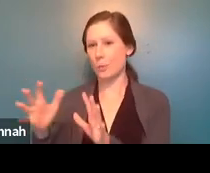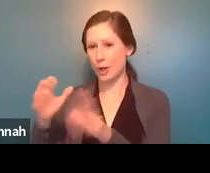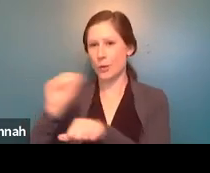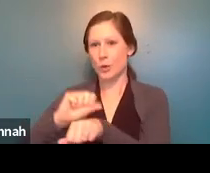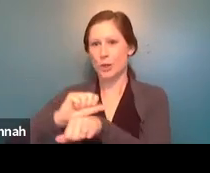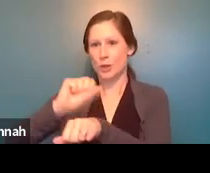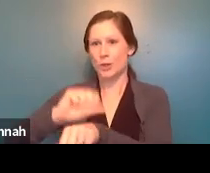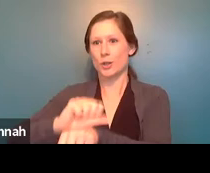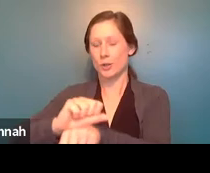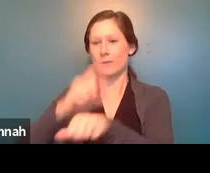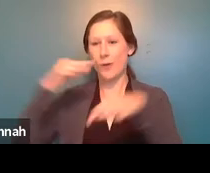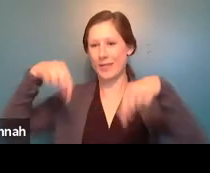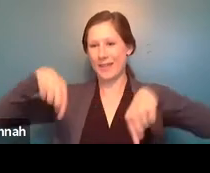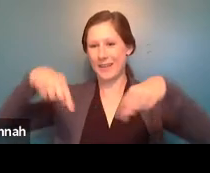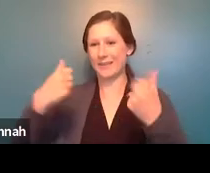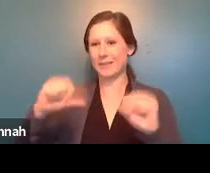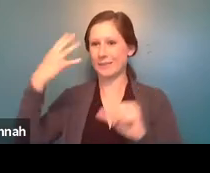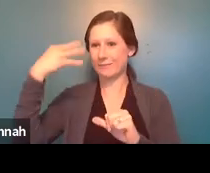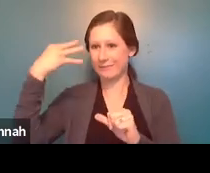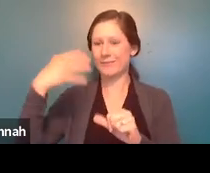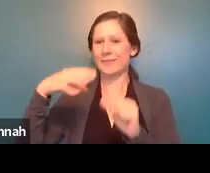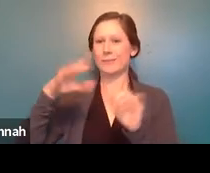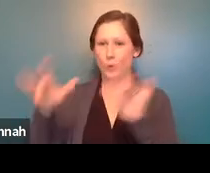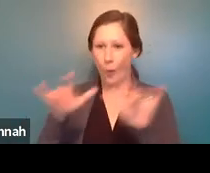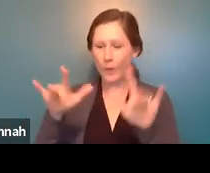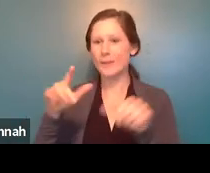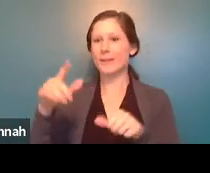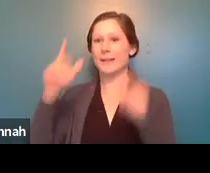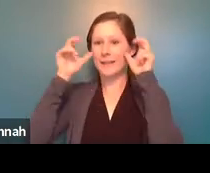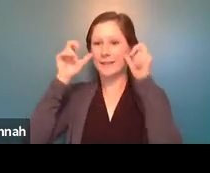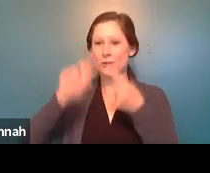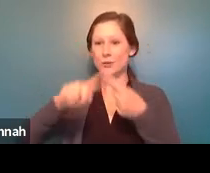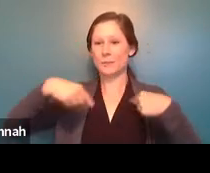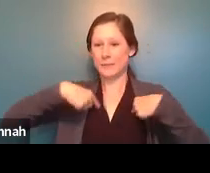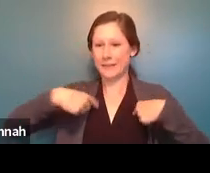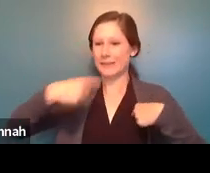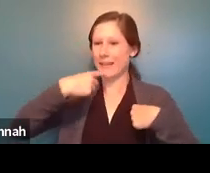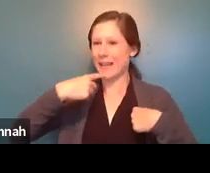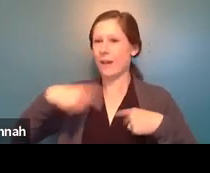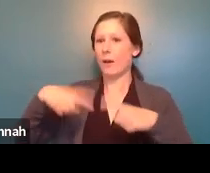and listened to me saying, oh my gosh, I don't know how to do this over and over. Also everybody that helped on the